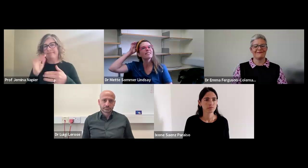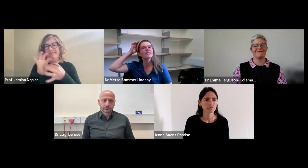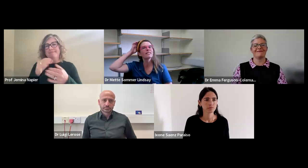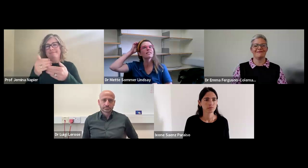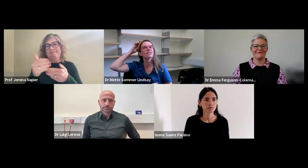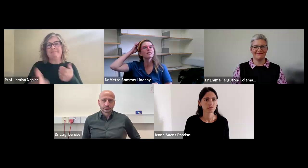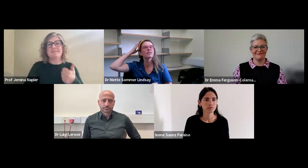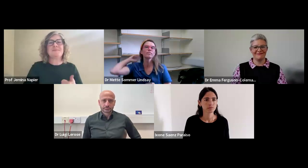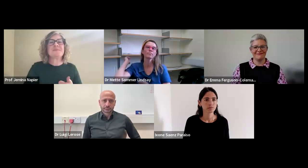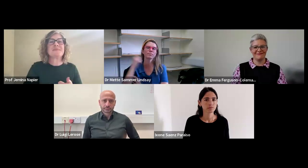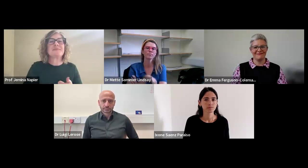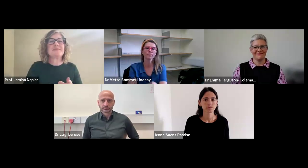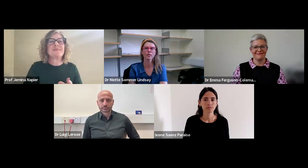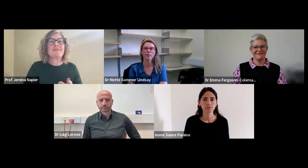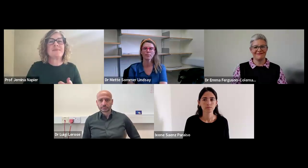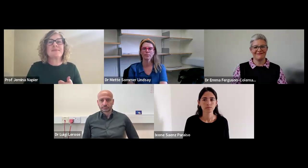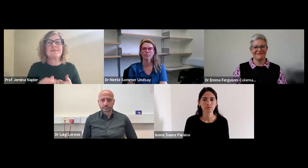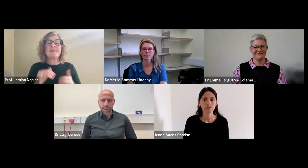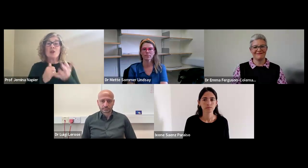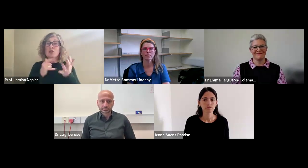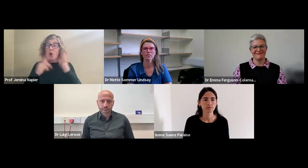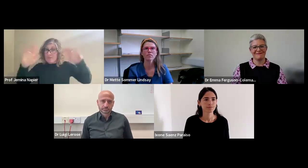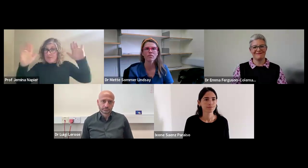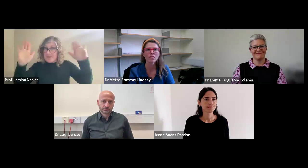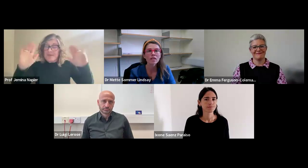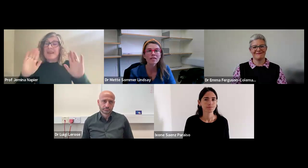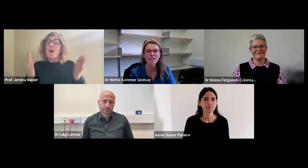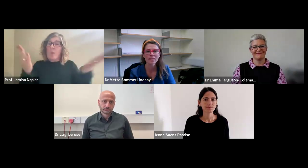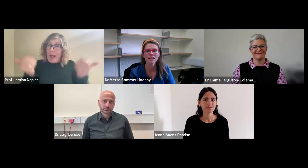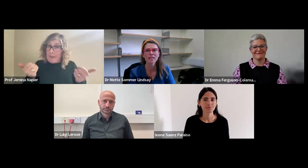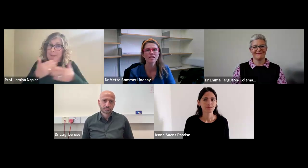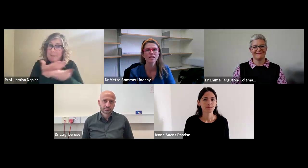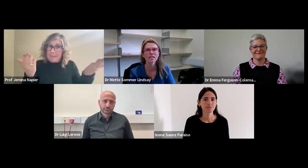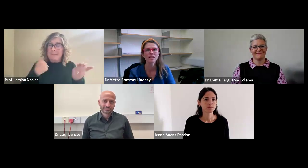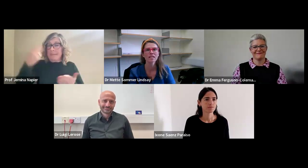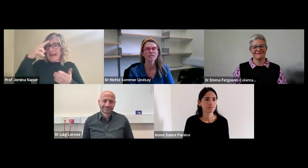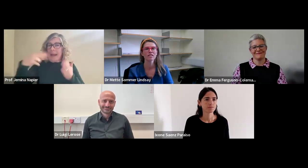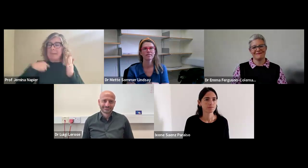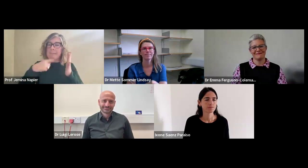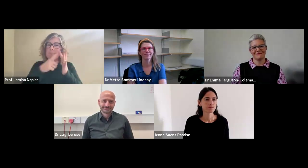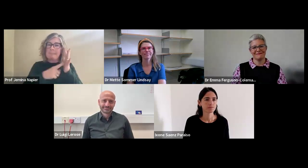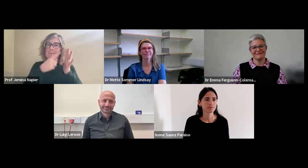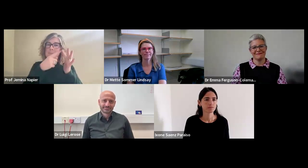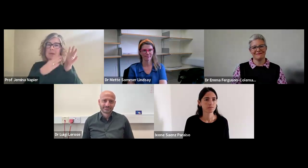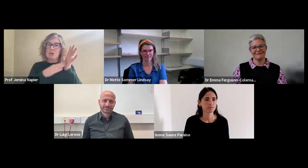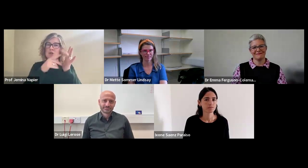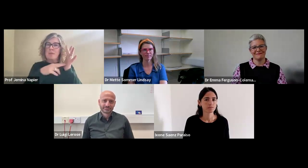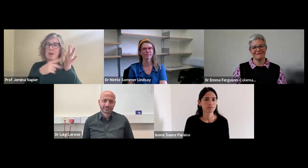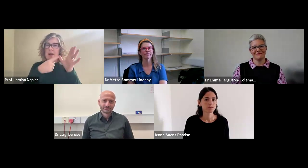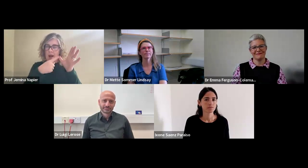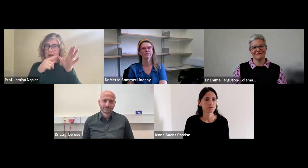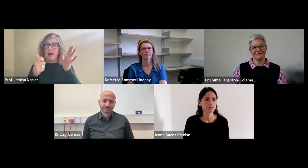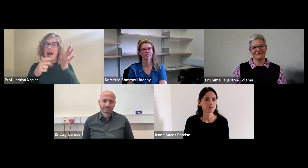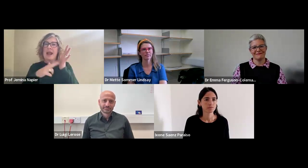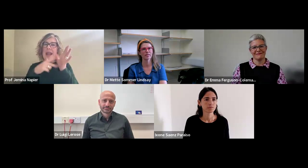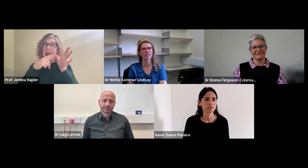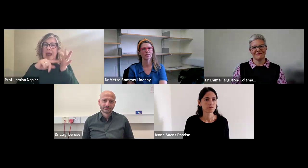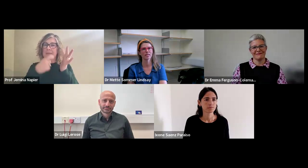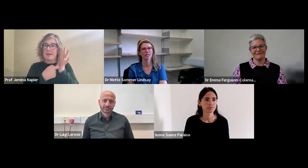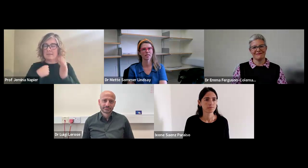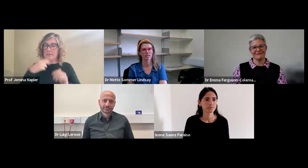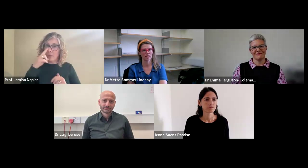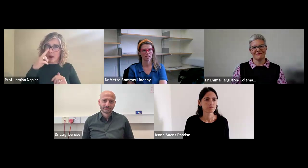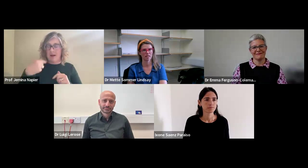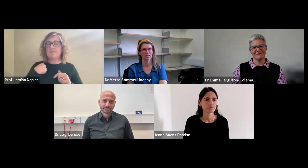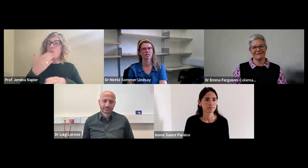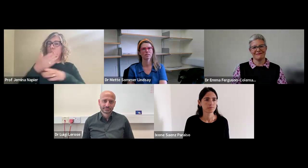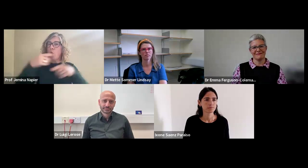the actual meat of the discussion. So! Hello everybody welcome my name is Jemina Napier